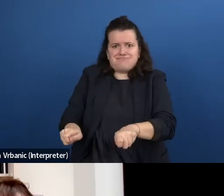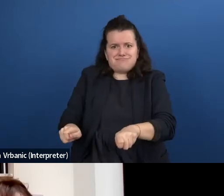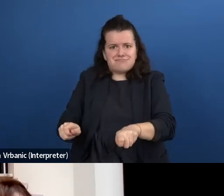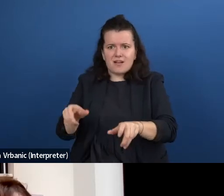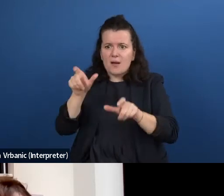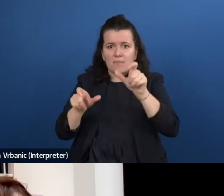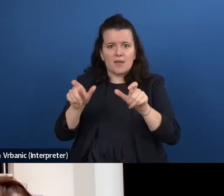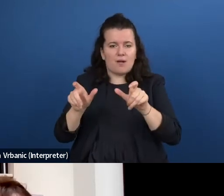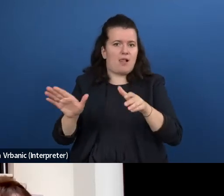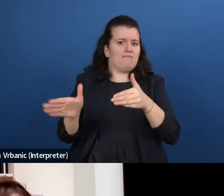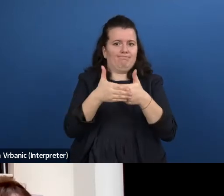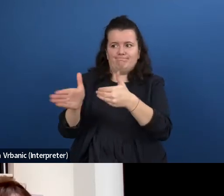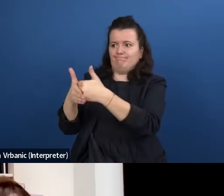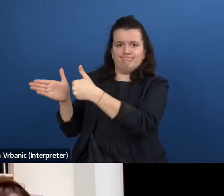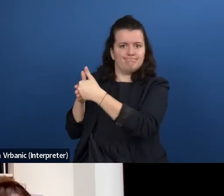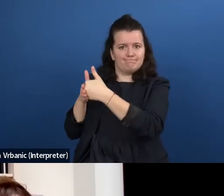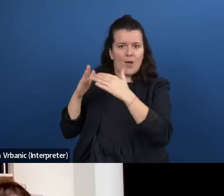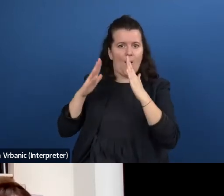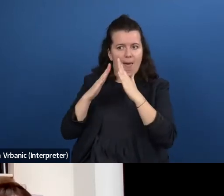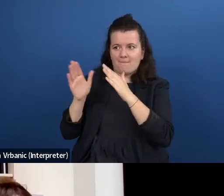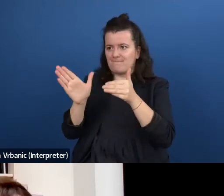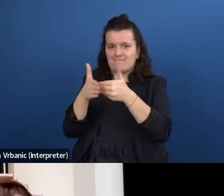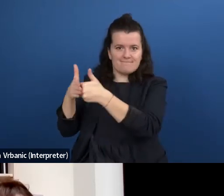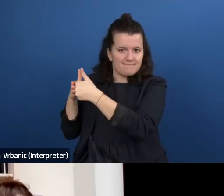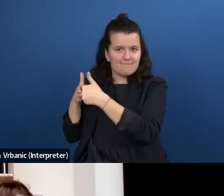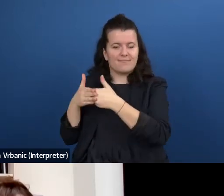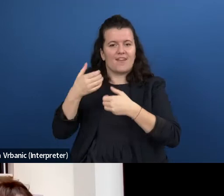that organizations of persons with disabilities providing